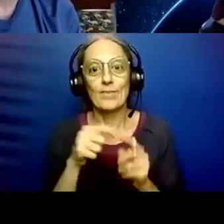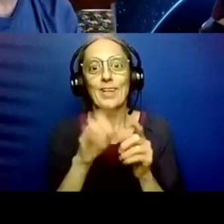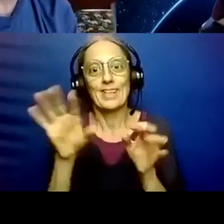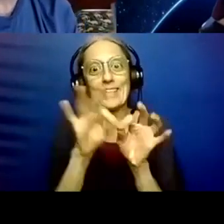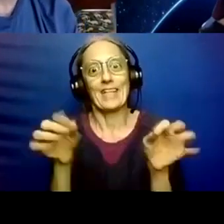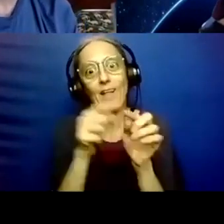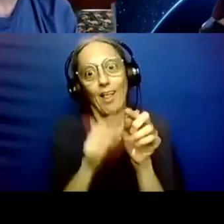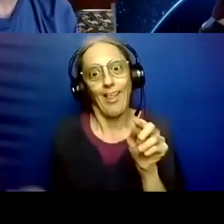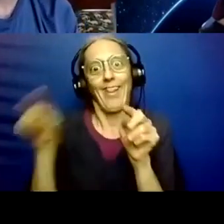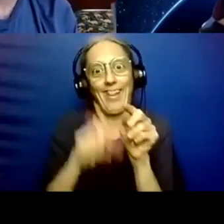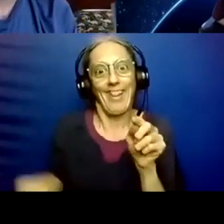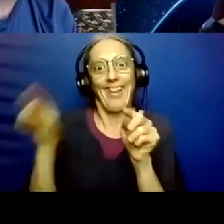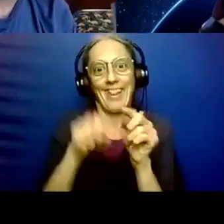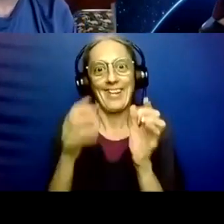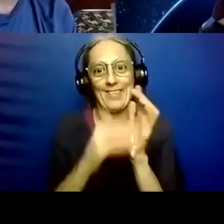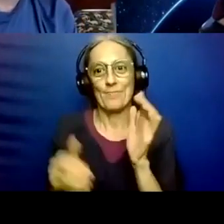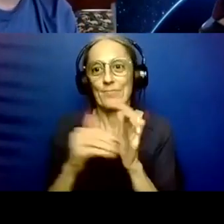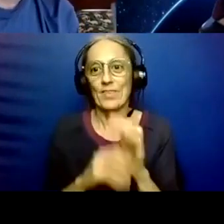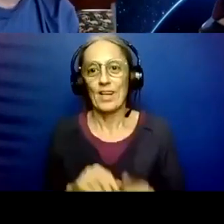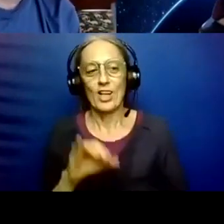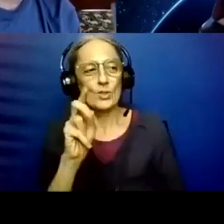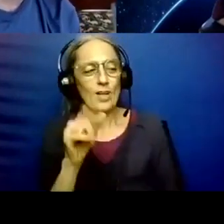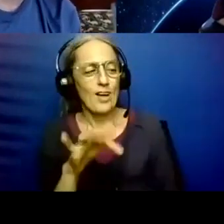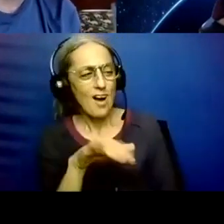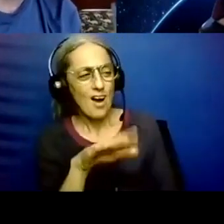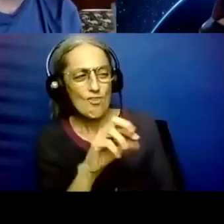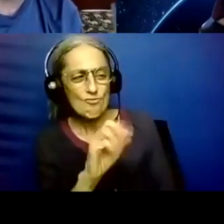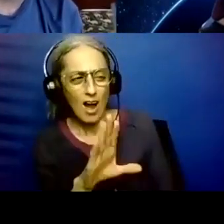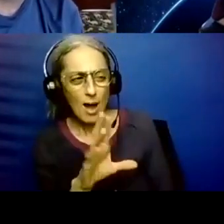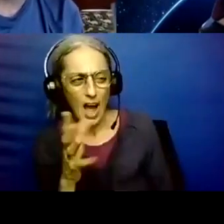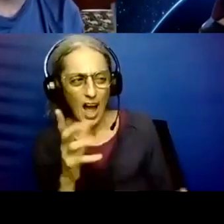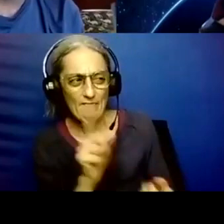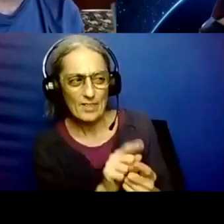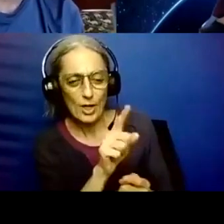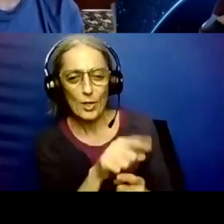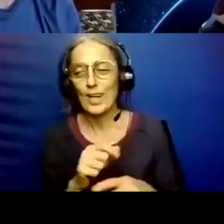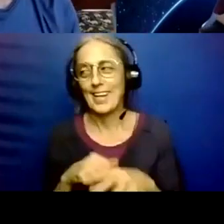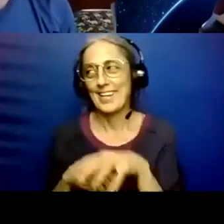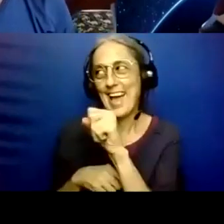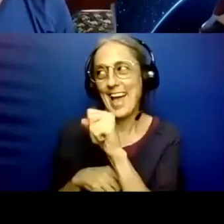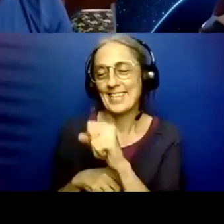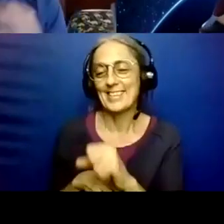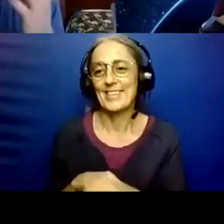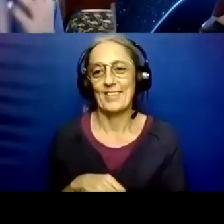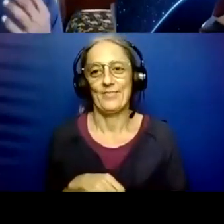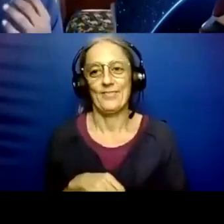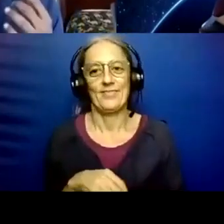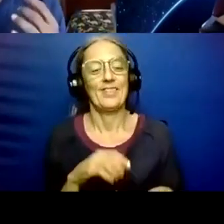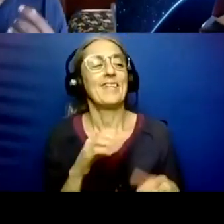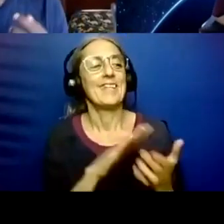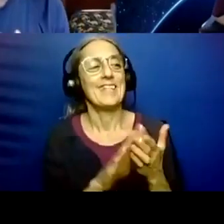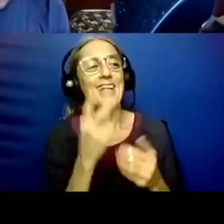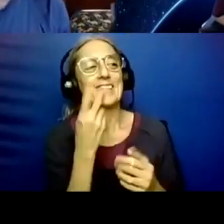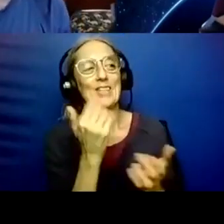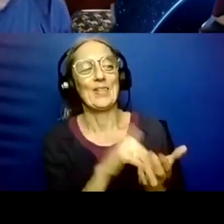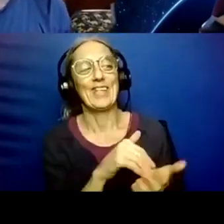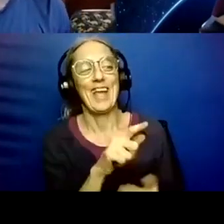So Rob, did I meet you? Yes. Yeah. So nice to see you again.